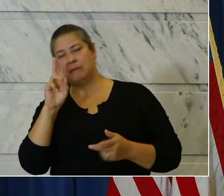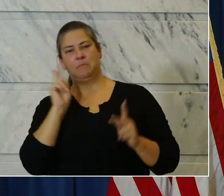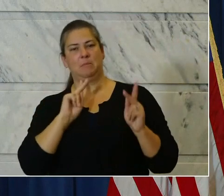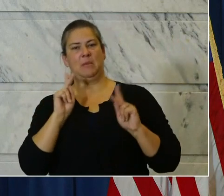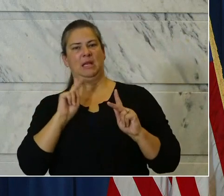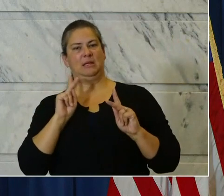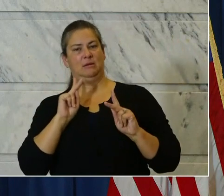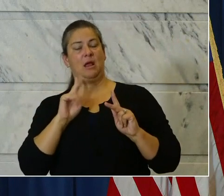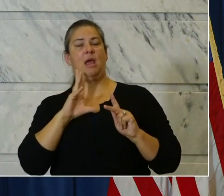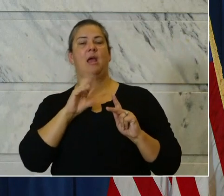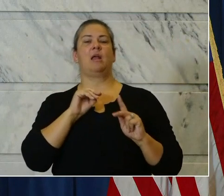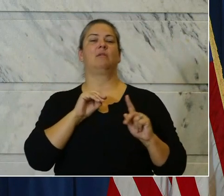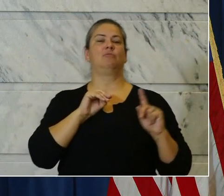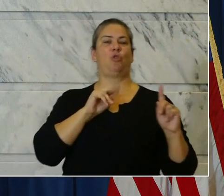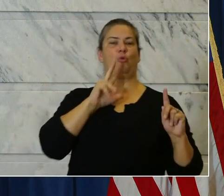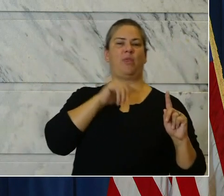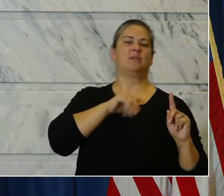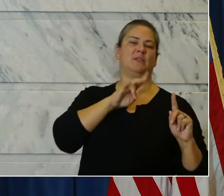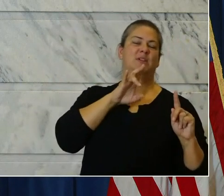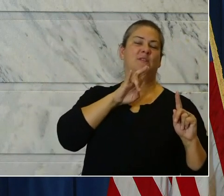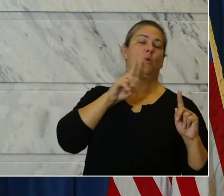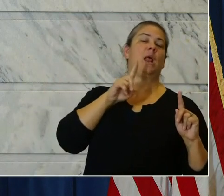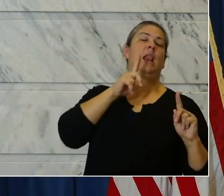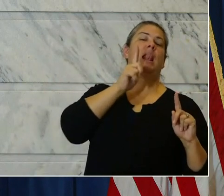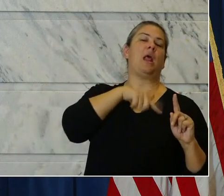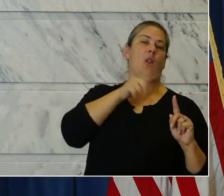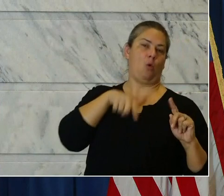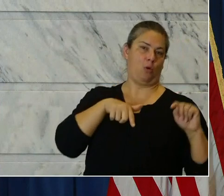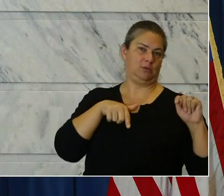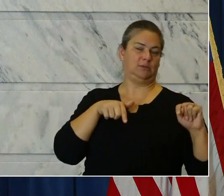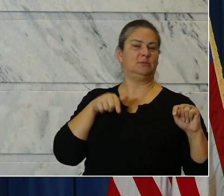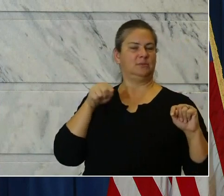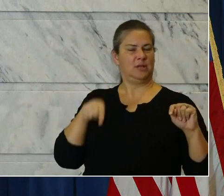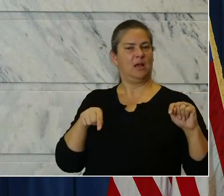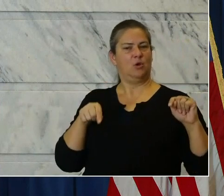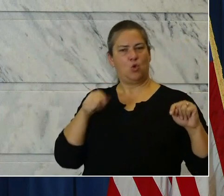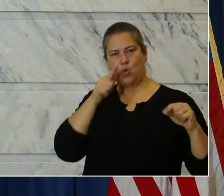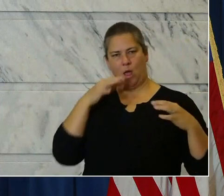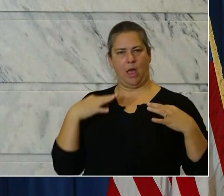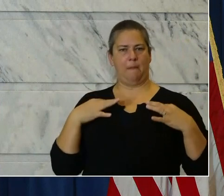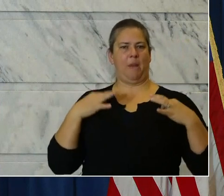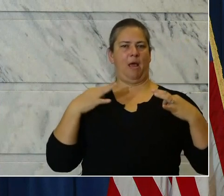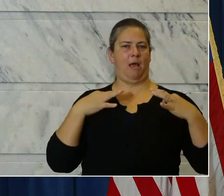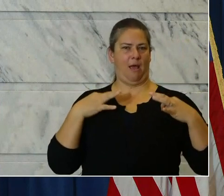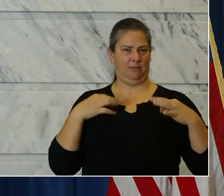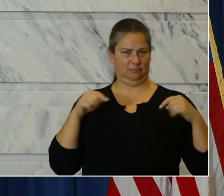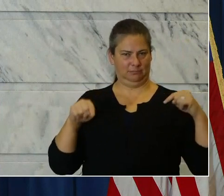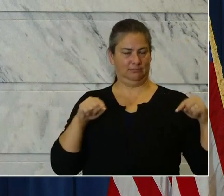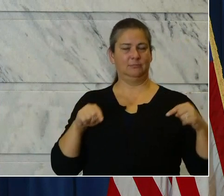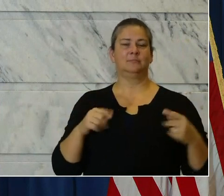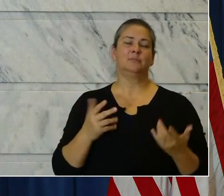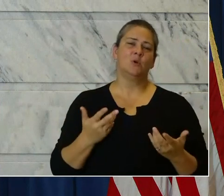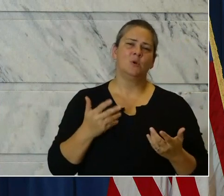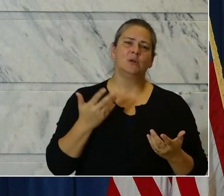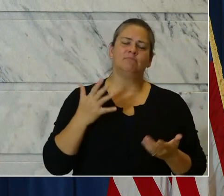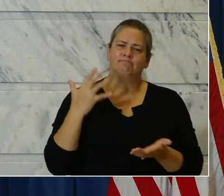TENANTS. TWO THOUSAND FOUR HUNDRED AND SEVENTY ONE LANDLORDS. SO MAKE SURE YOU